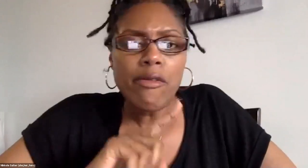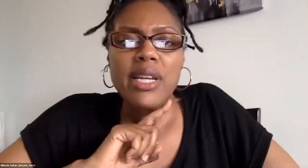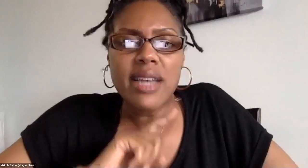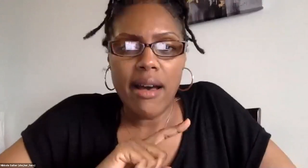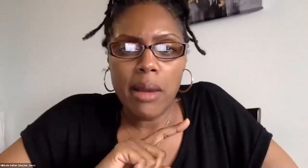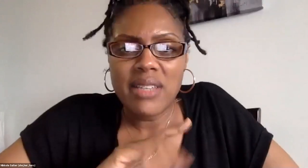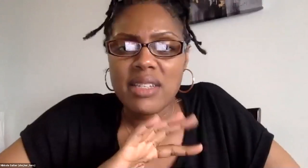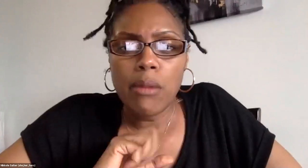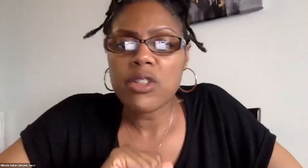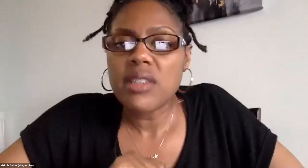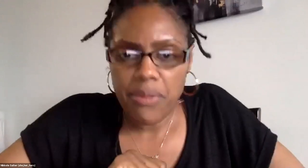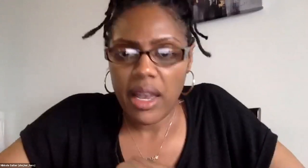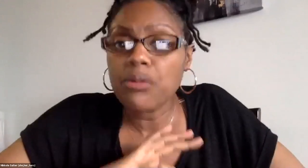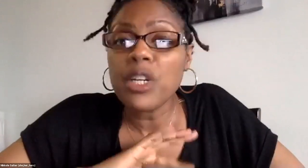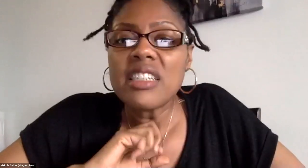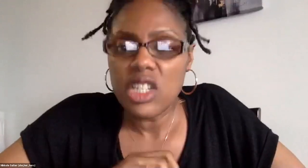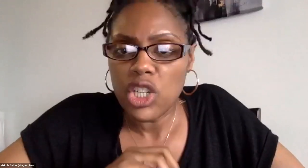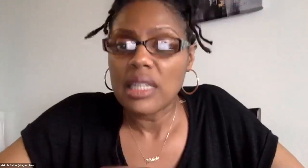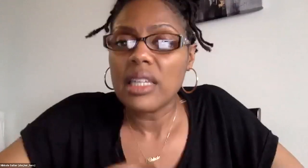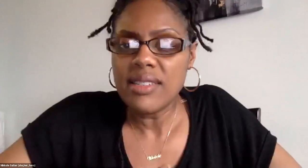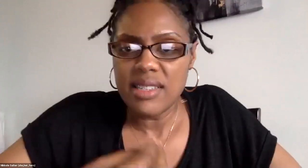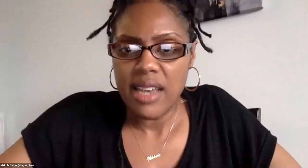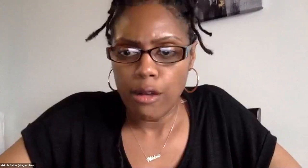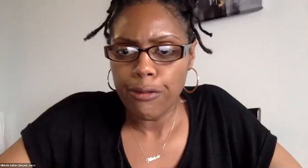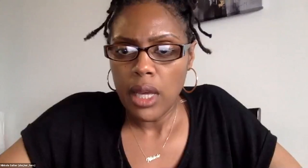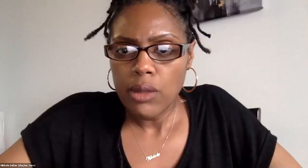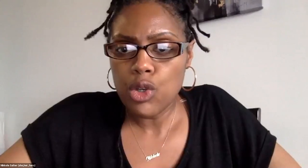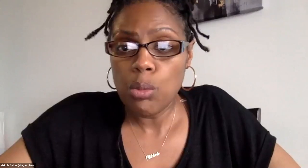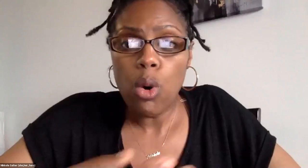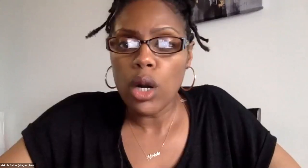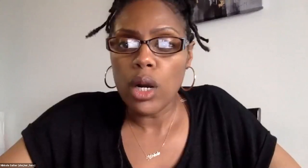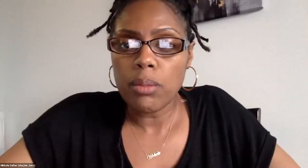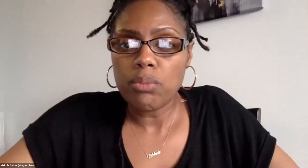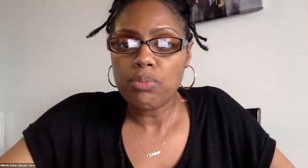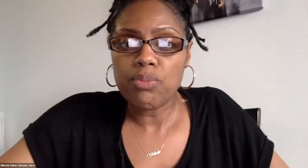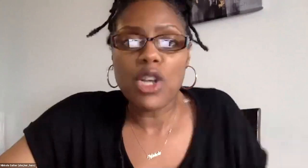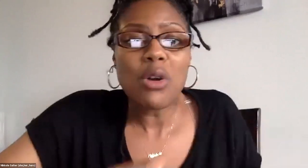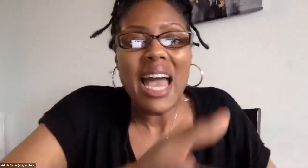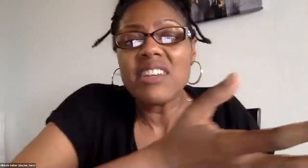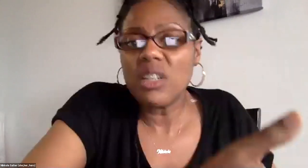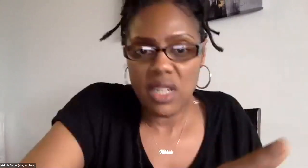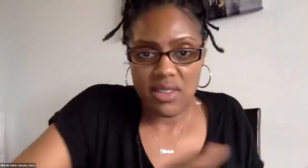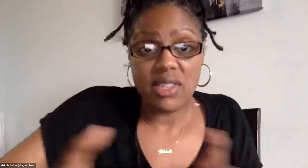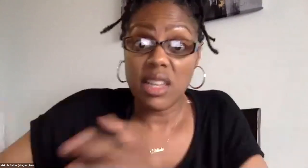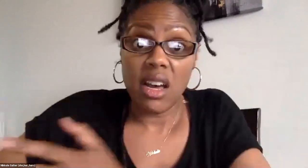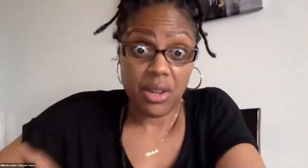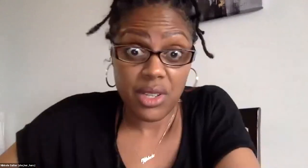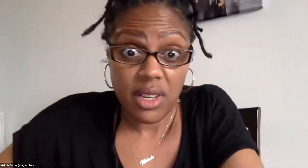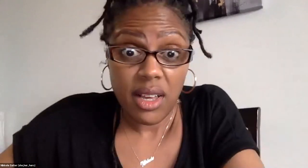Every time is a time for something. Every condition lends itself to more certain activities than others.